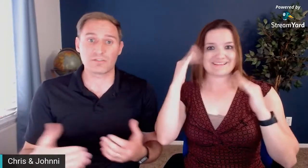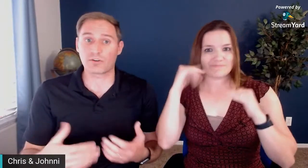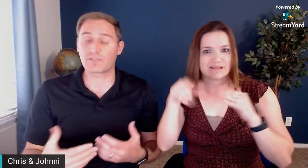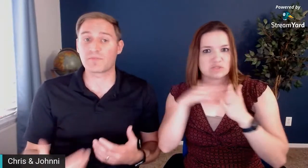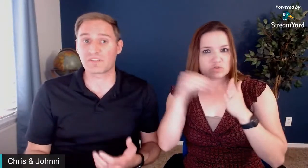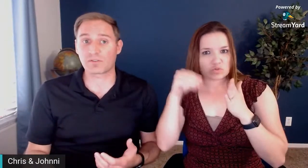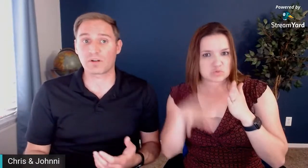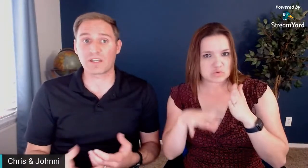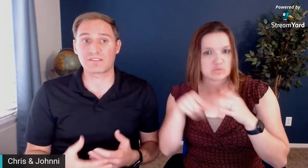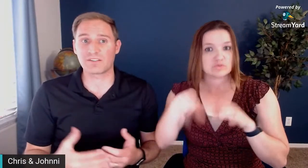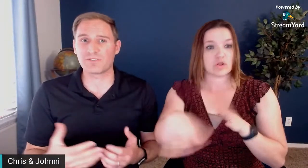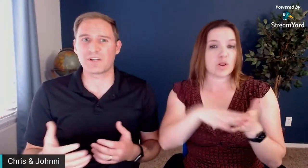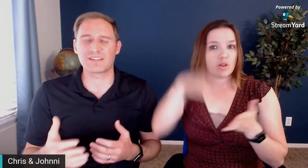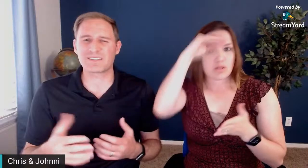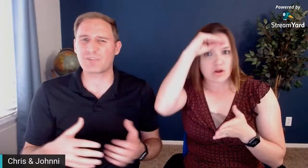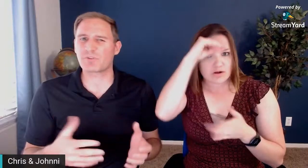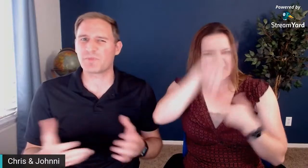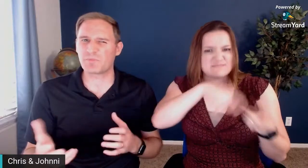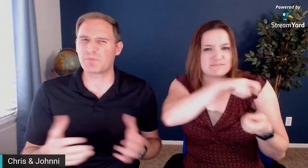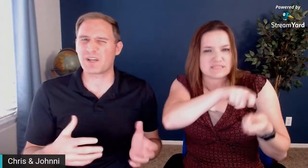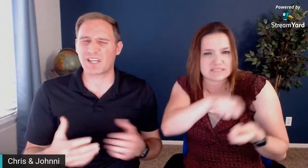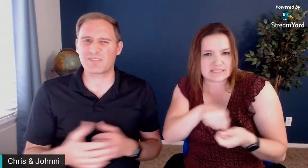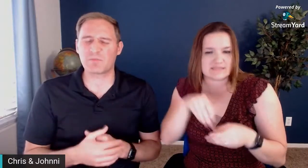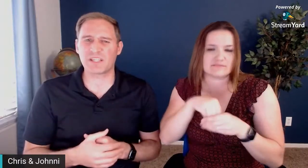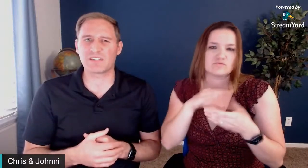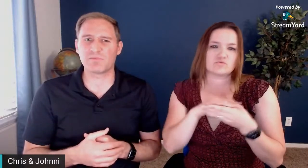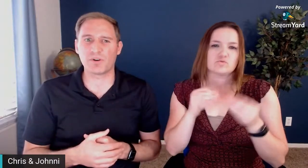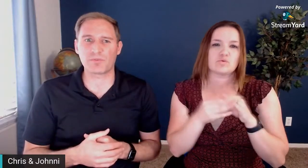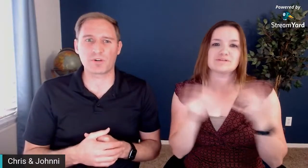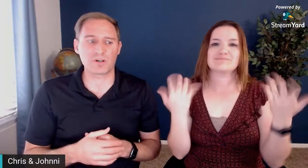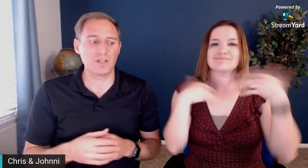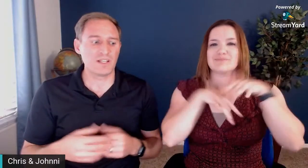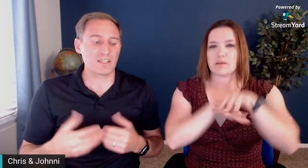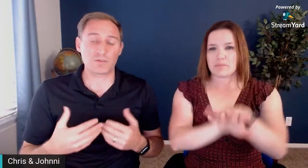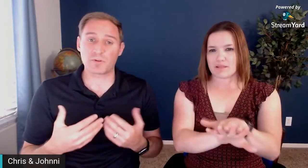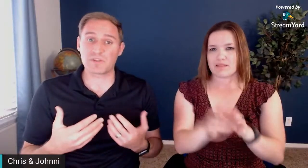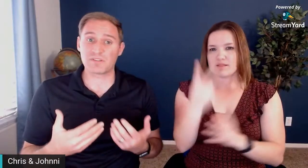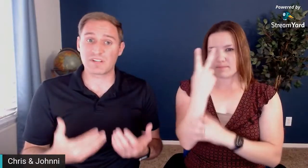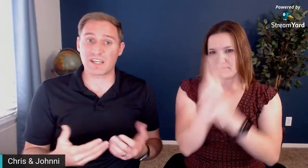to learn from the story and so uh tonight we'll be kind of a blend of both we're we'll be using